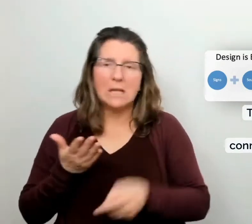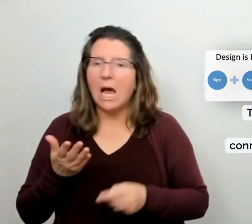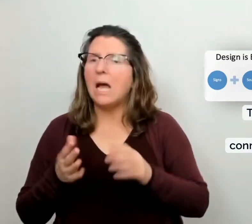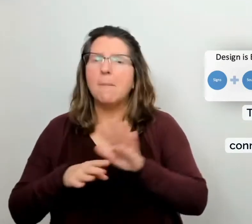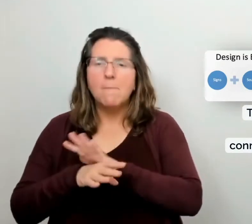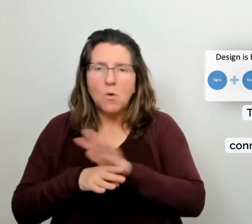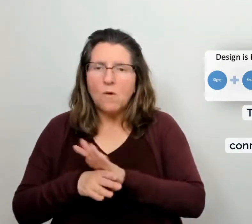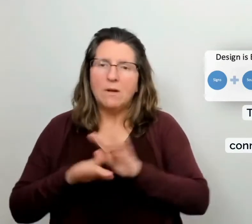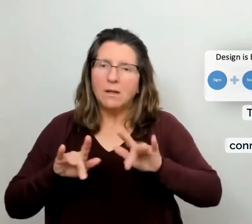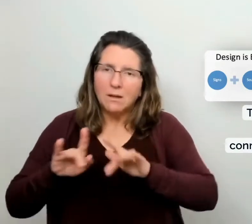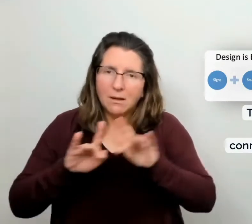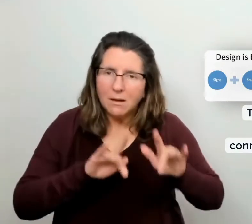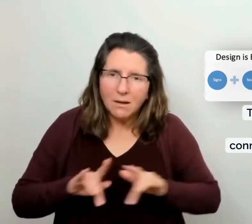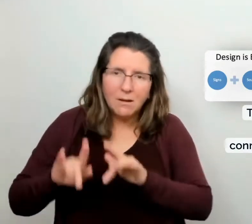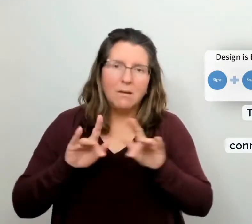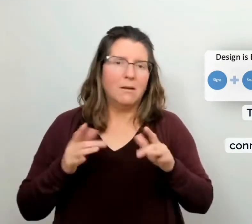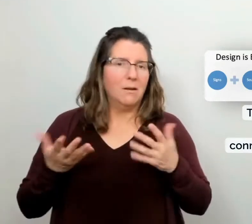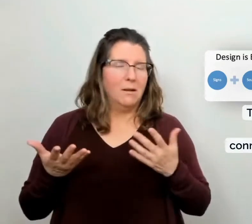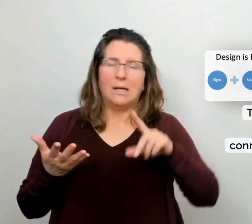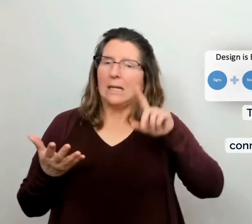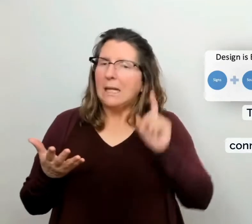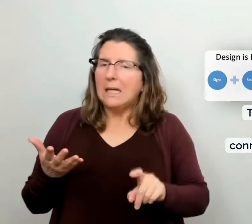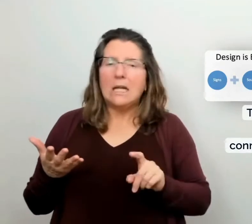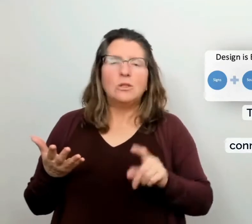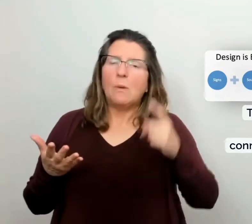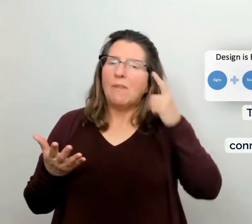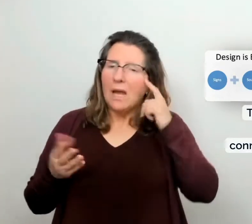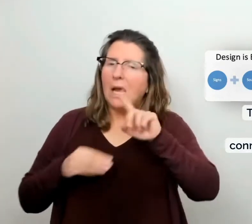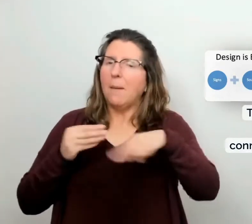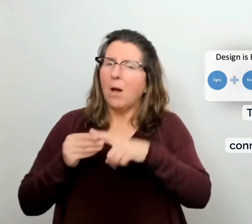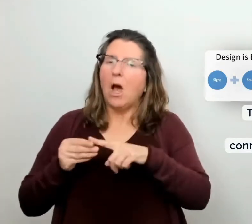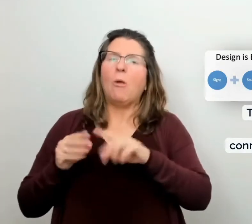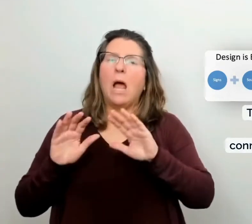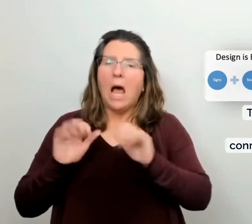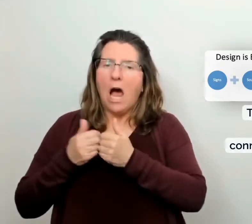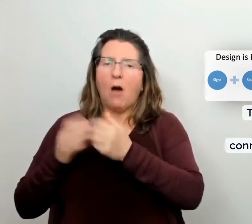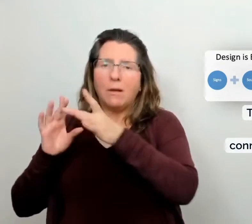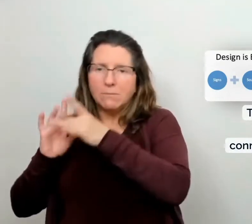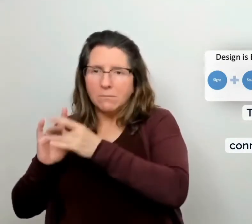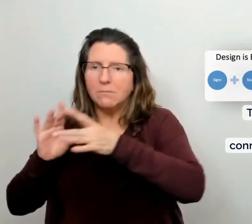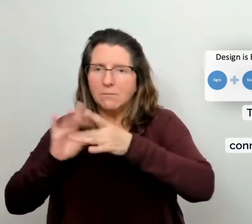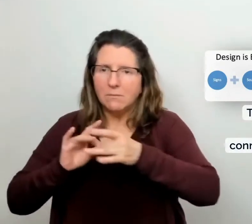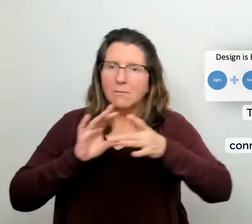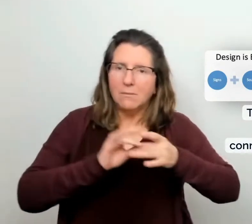slides, video, other materials . . . consider whether the connections between the elements are clear.